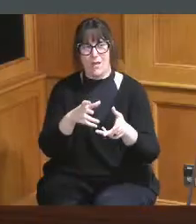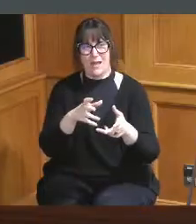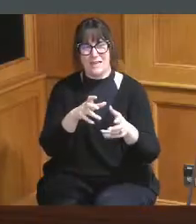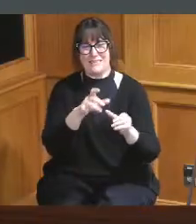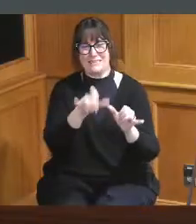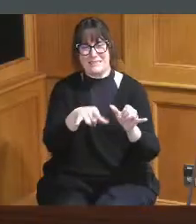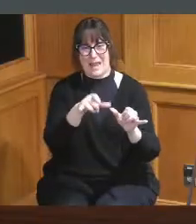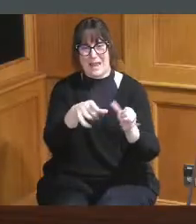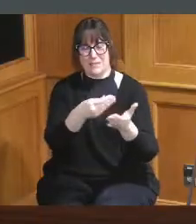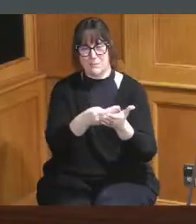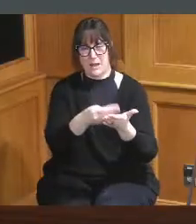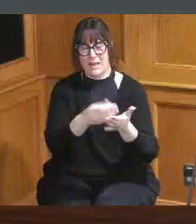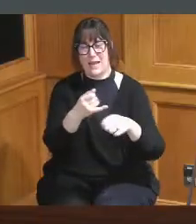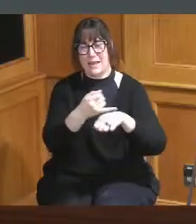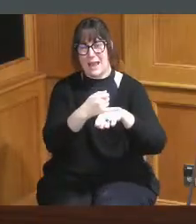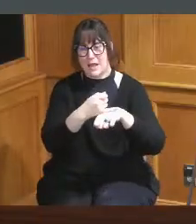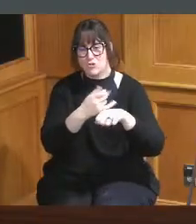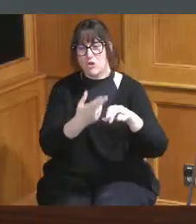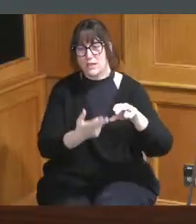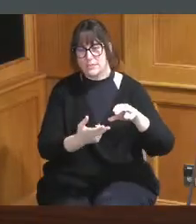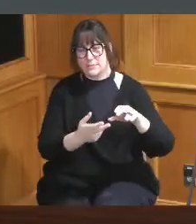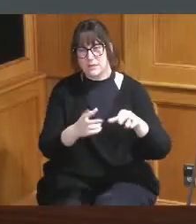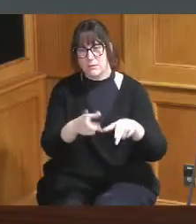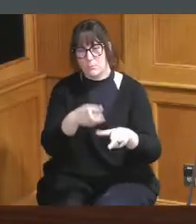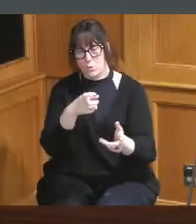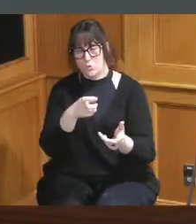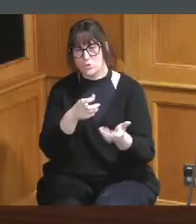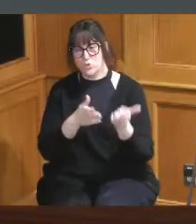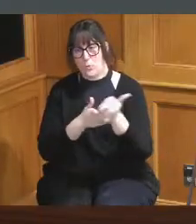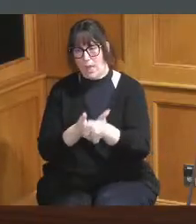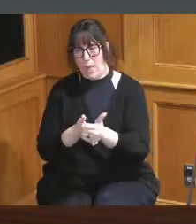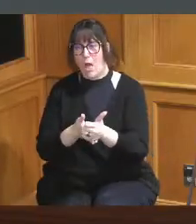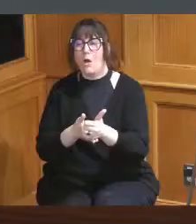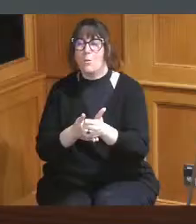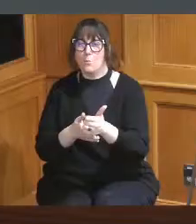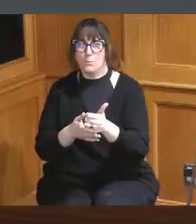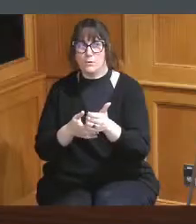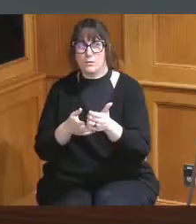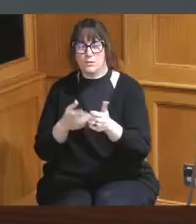of times interest excuse me is pulled off at help fund ongoing needs I think there would probably be